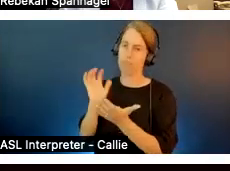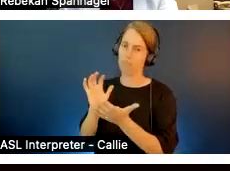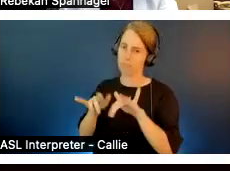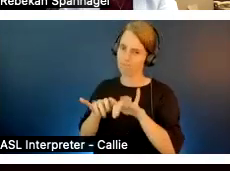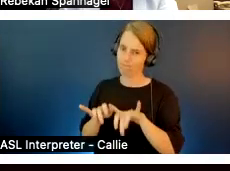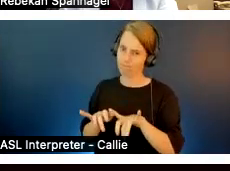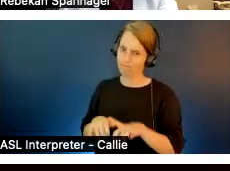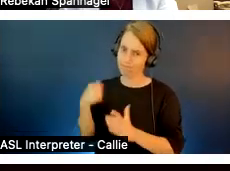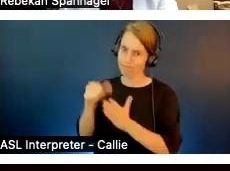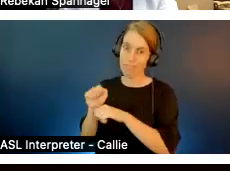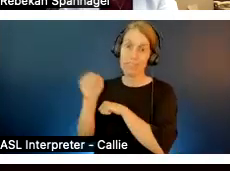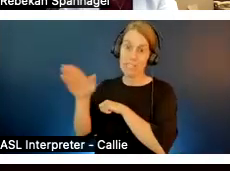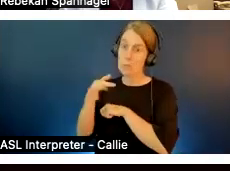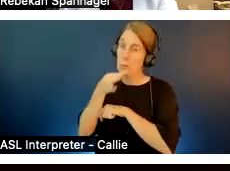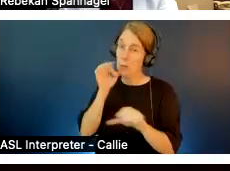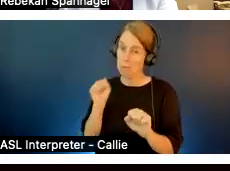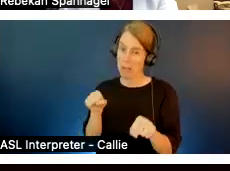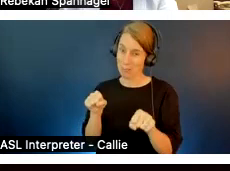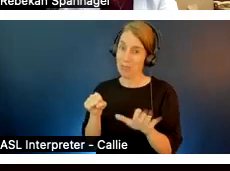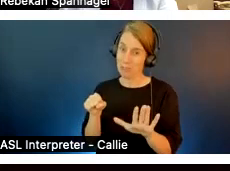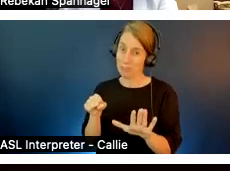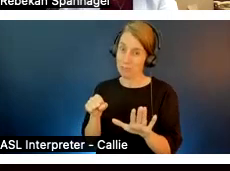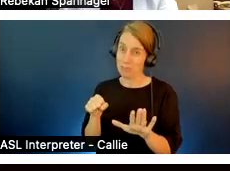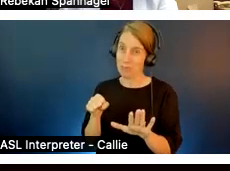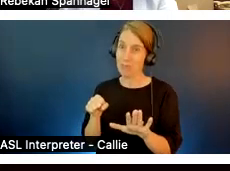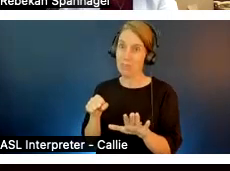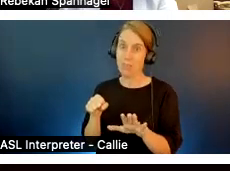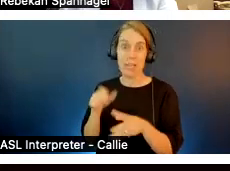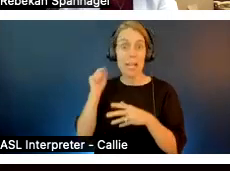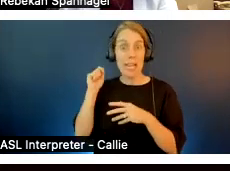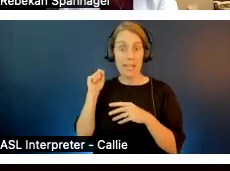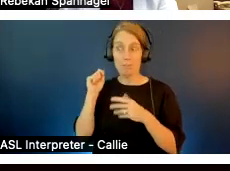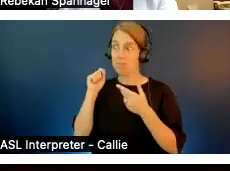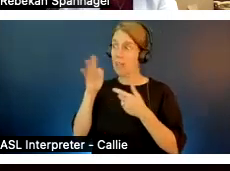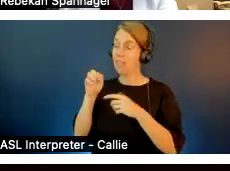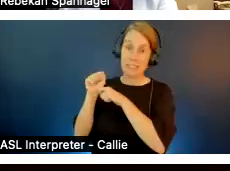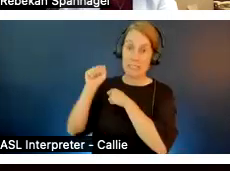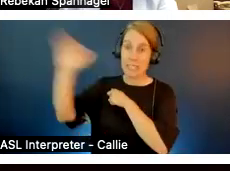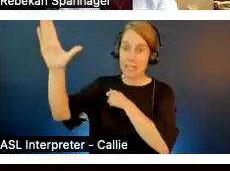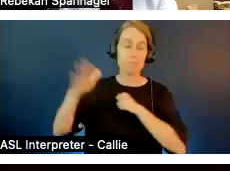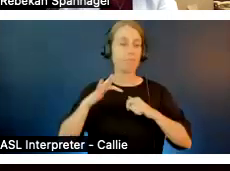again if you get it resolved you can dismiss it and let the hearing officer know that the agency